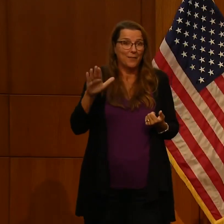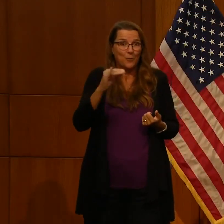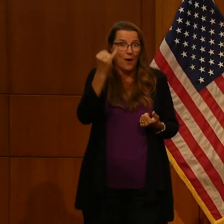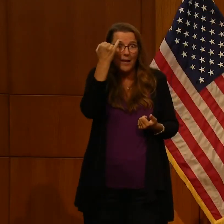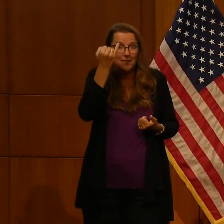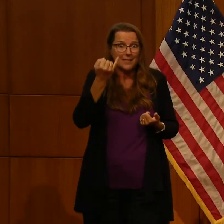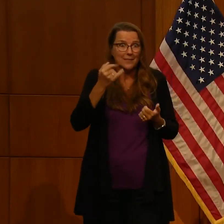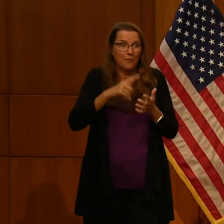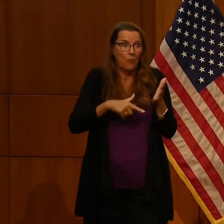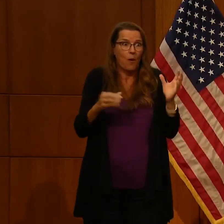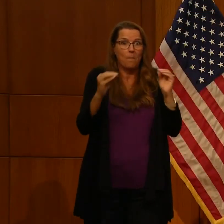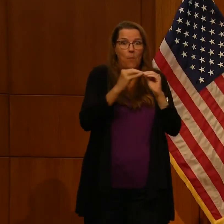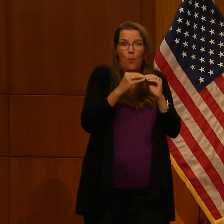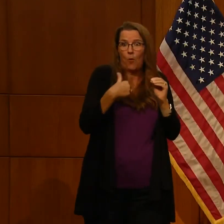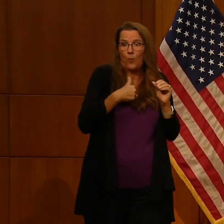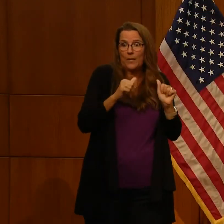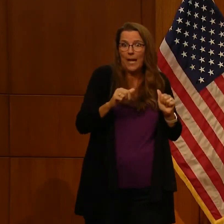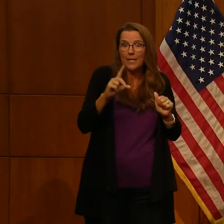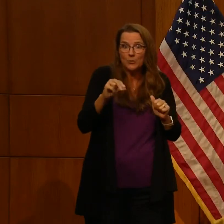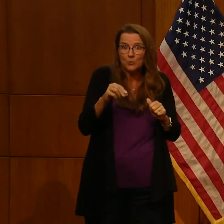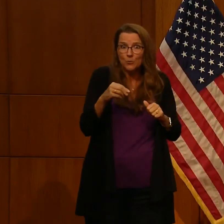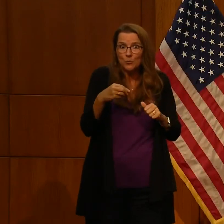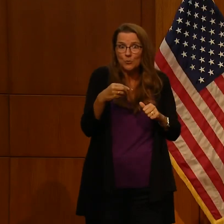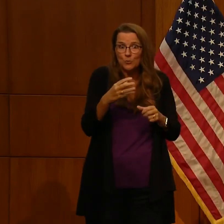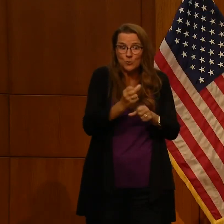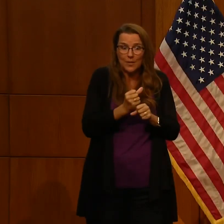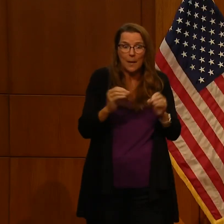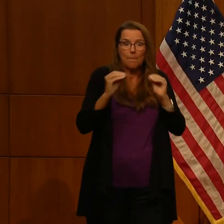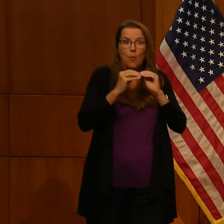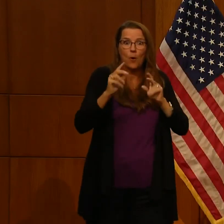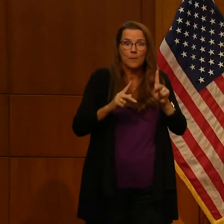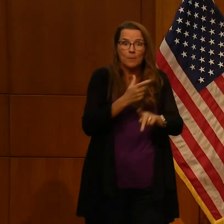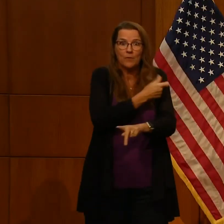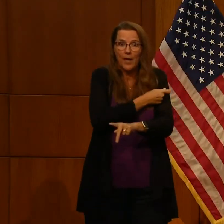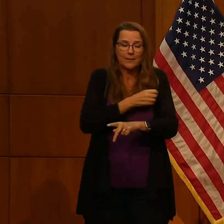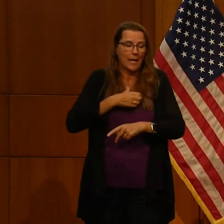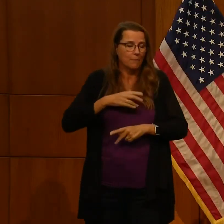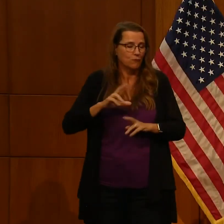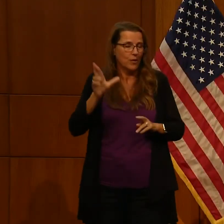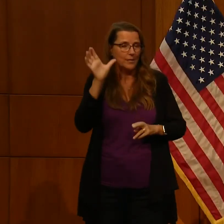ARE OTHER THOUGHTS OUT ACROSS THE. THE COMMONWEALTH OF WHAT